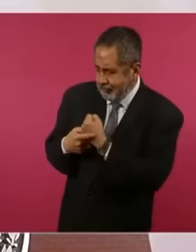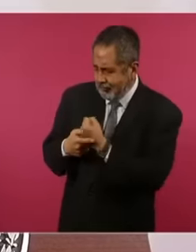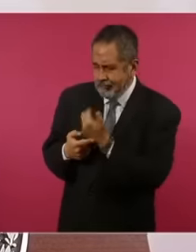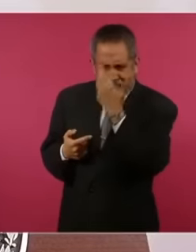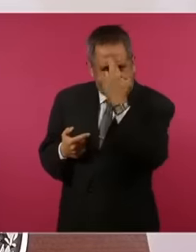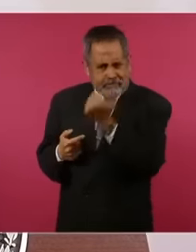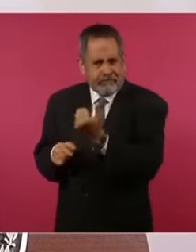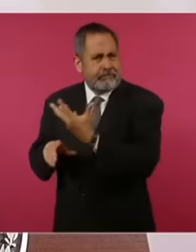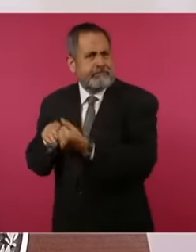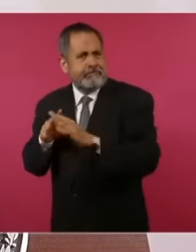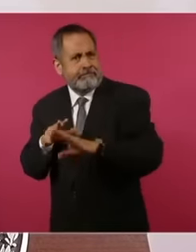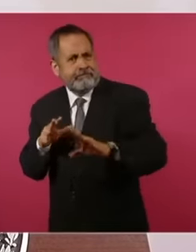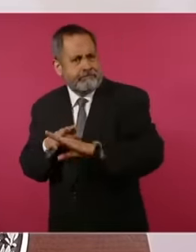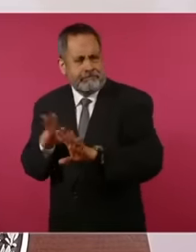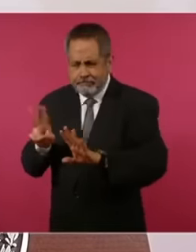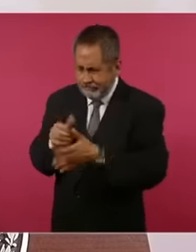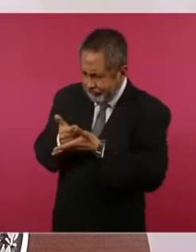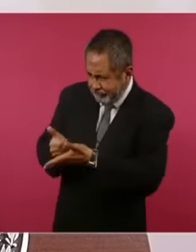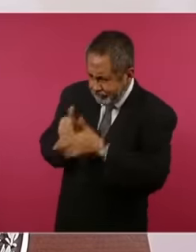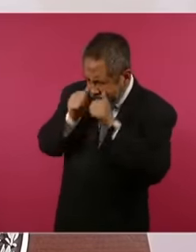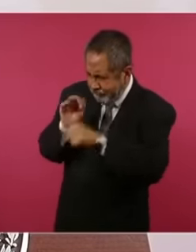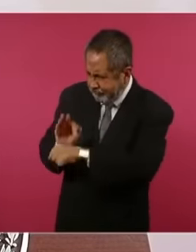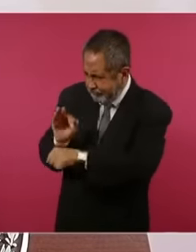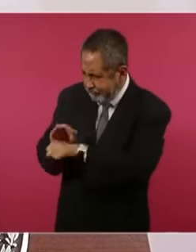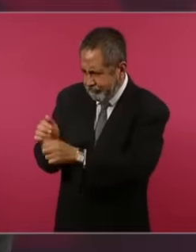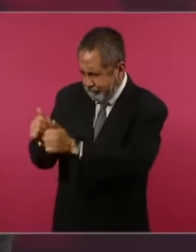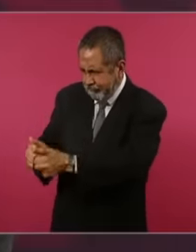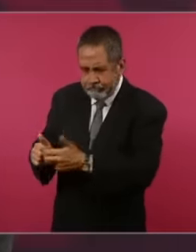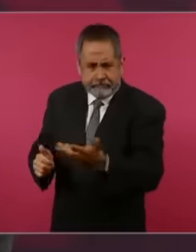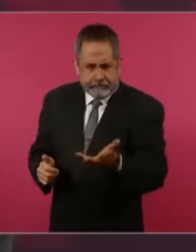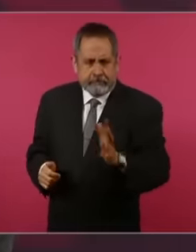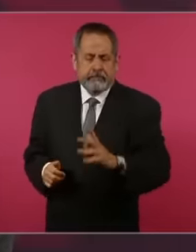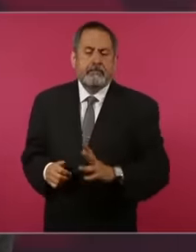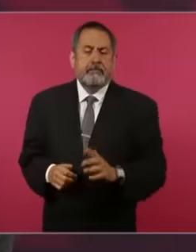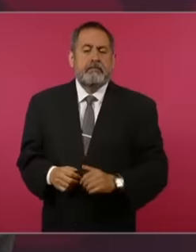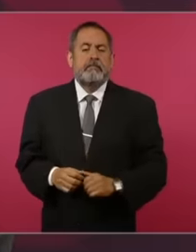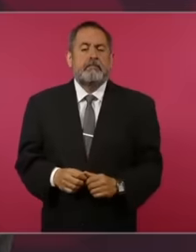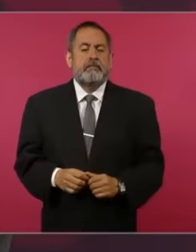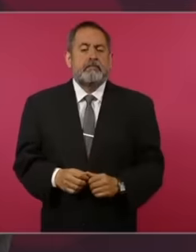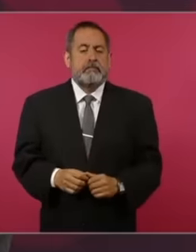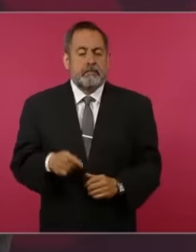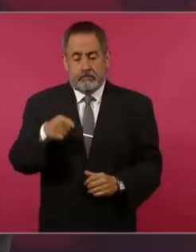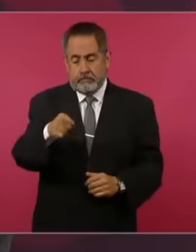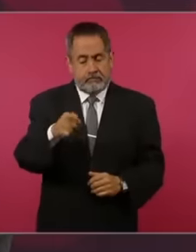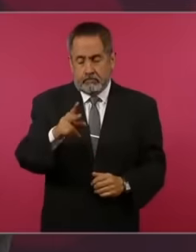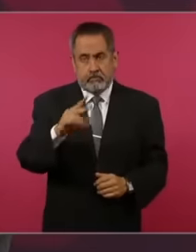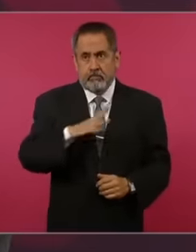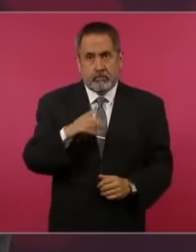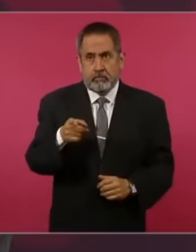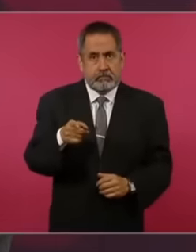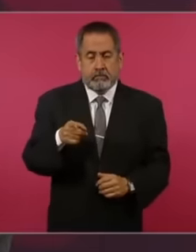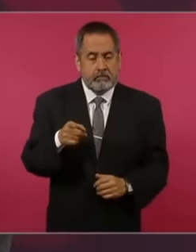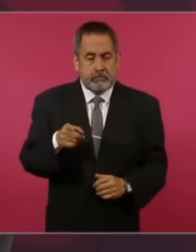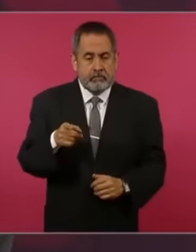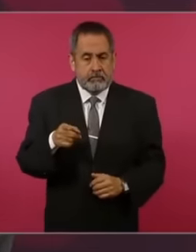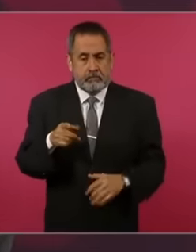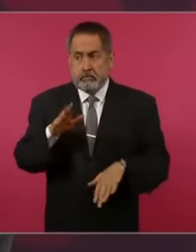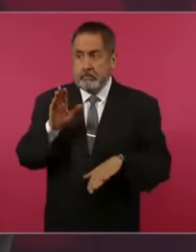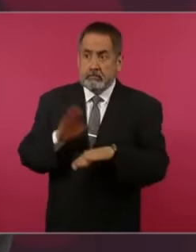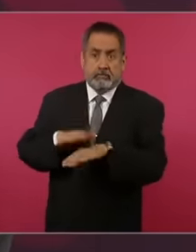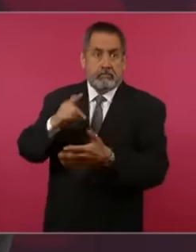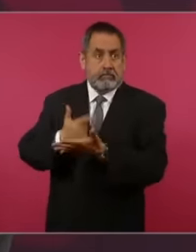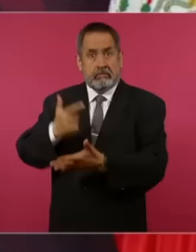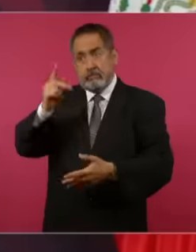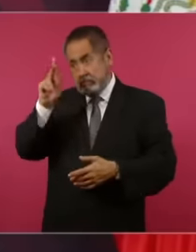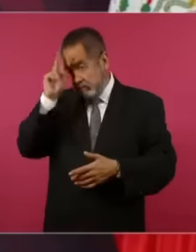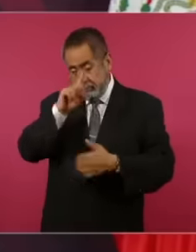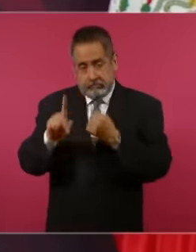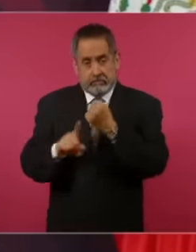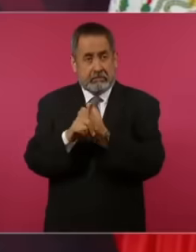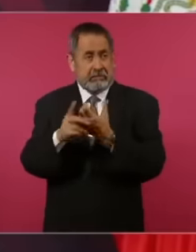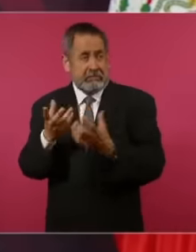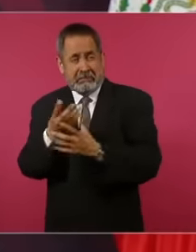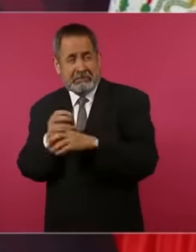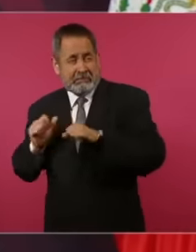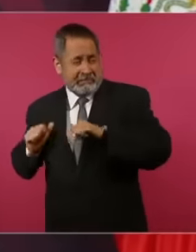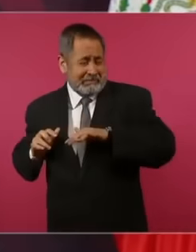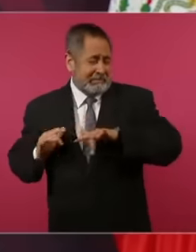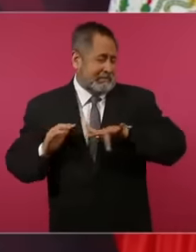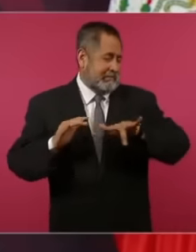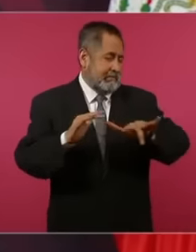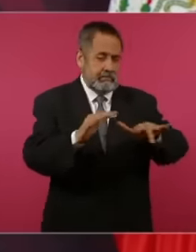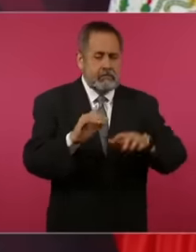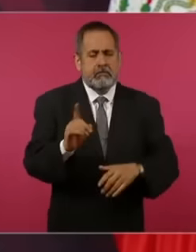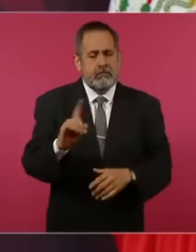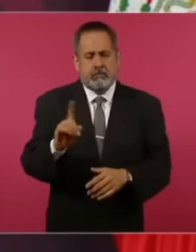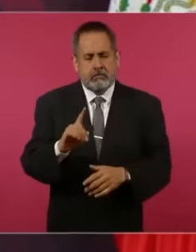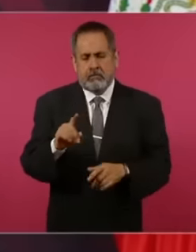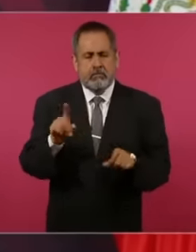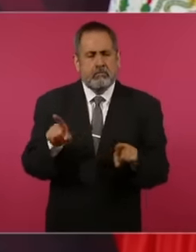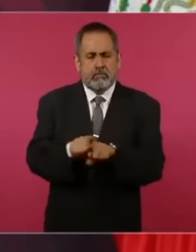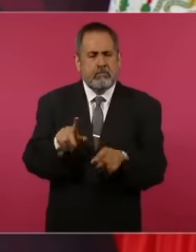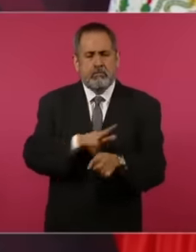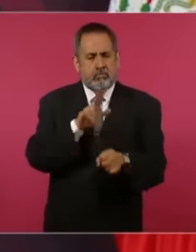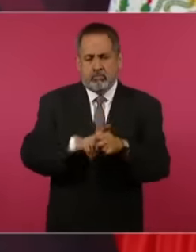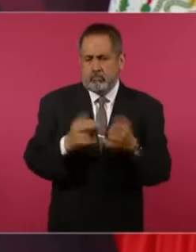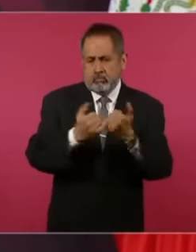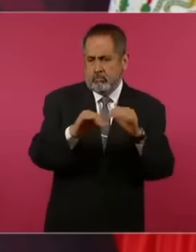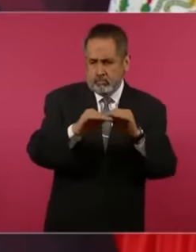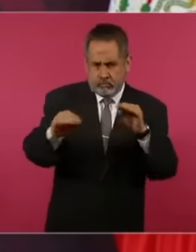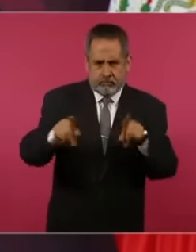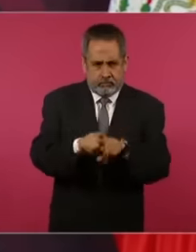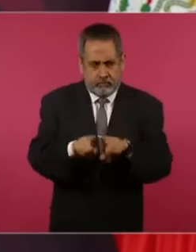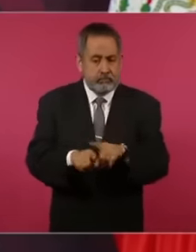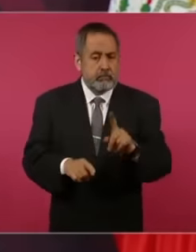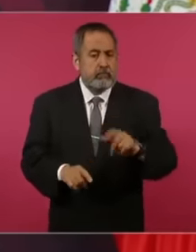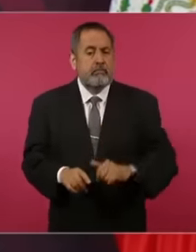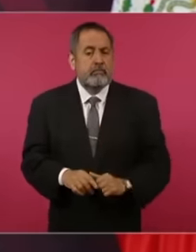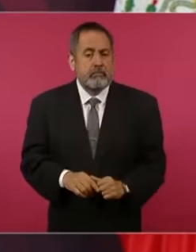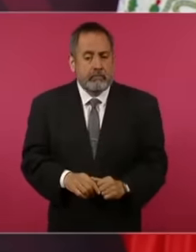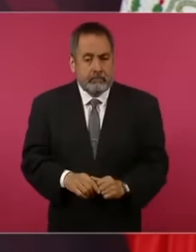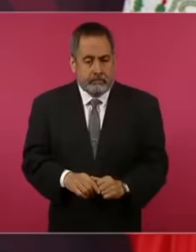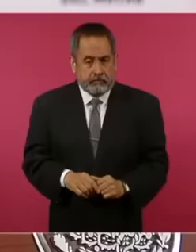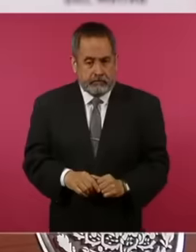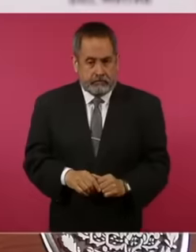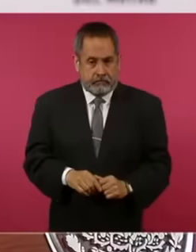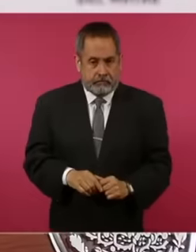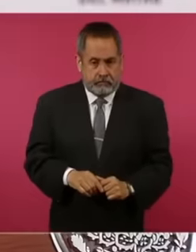There have not been greater migration flows and where we have the most